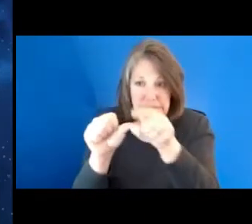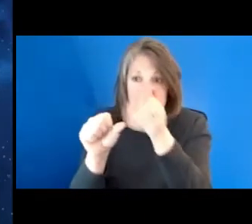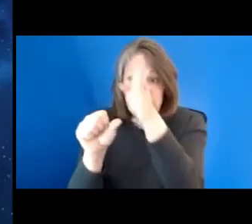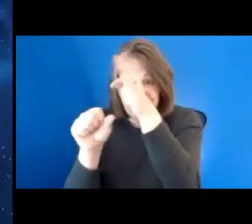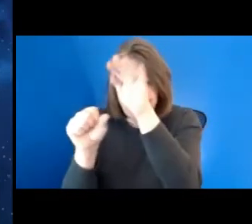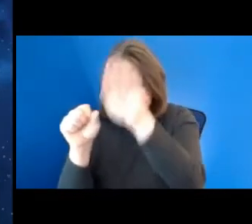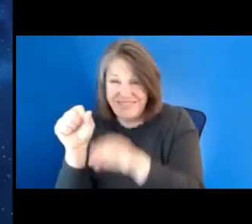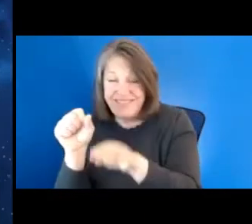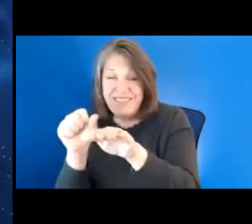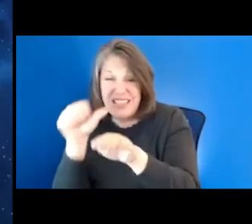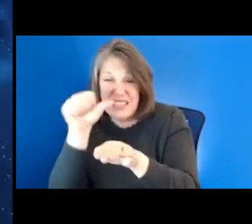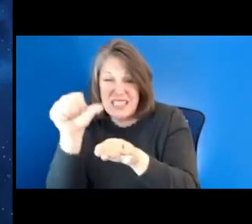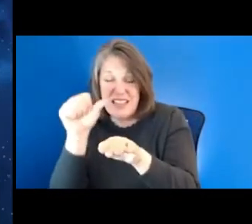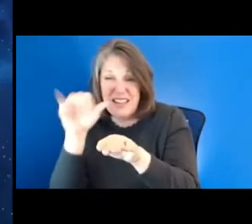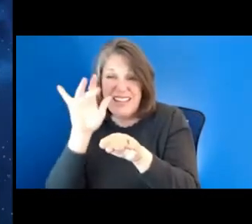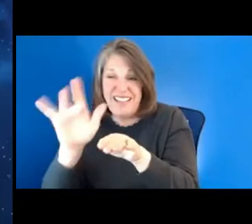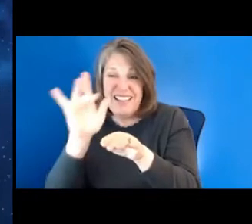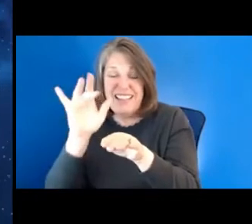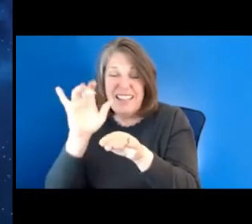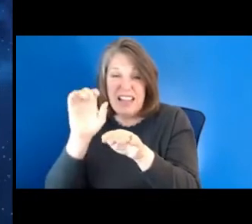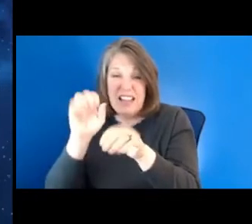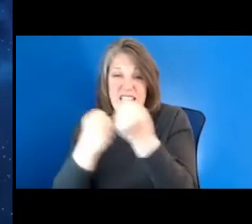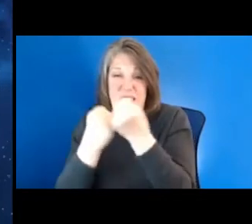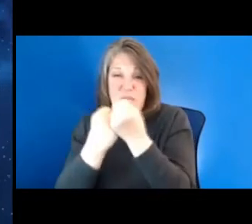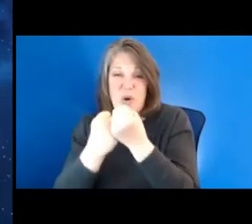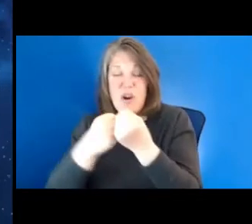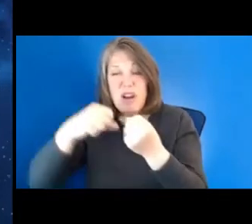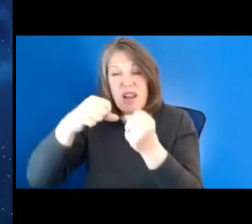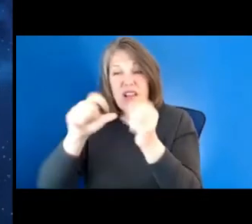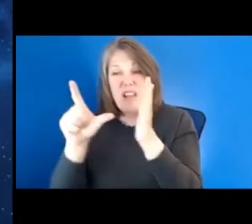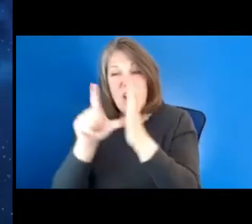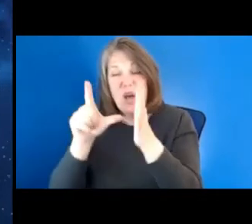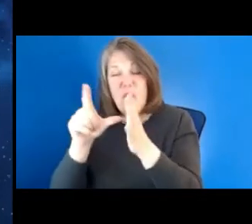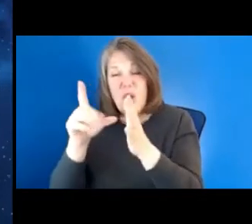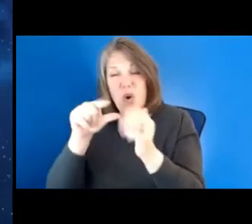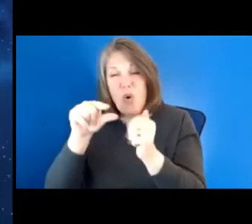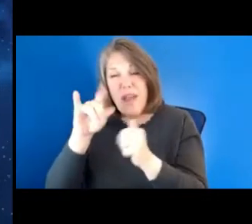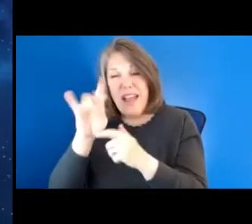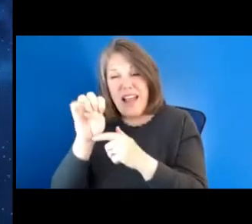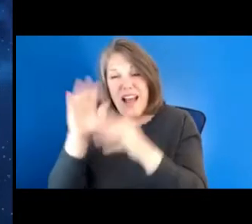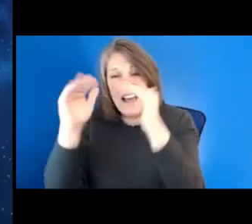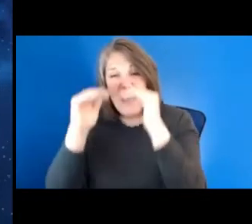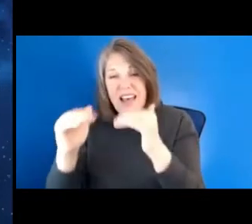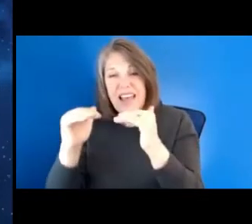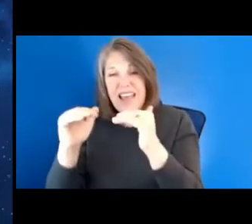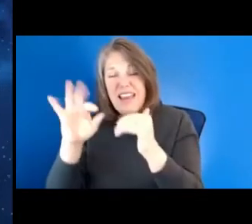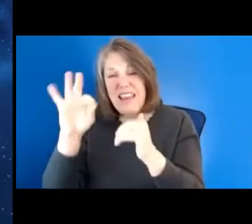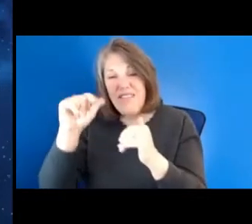guide, the FAQ 17:13:22 . This is the link to last year's